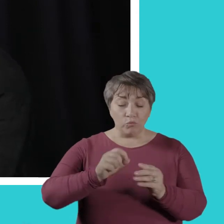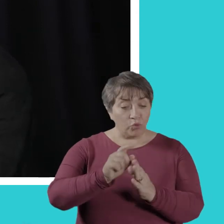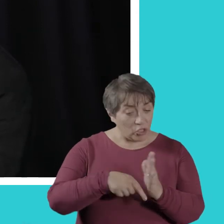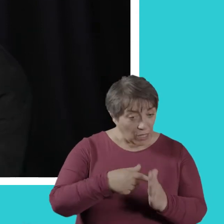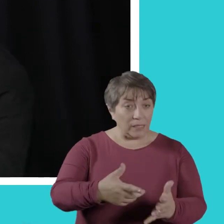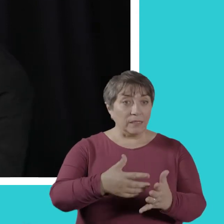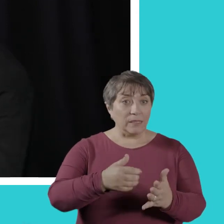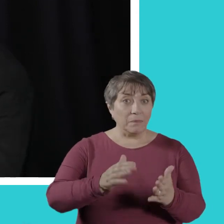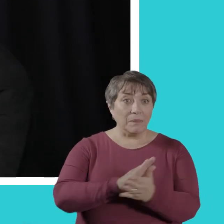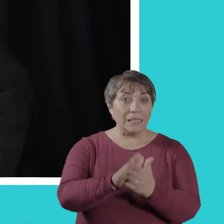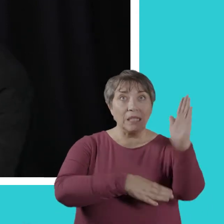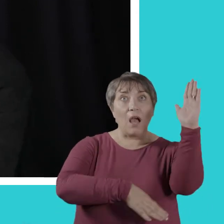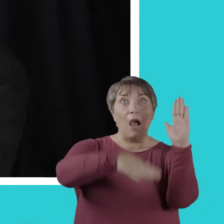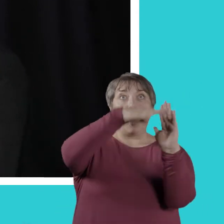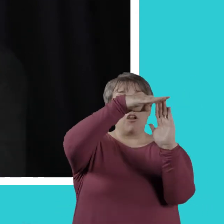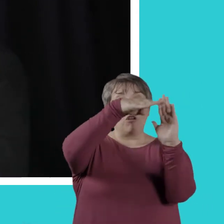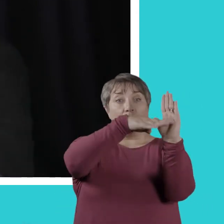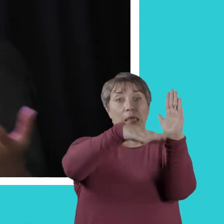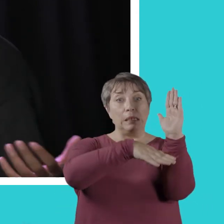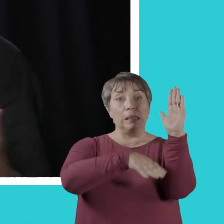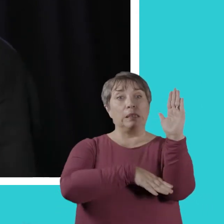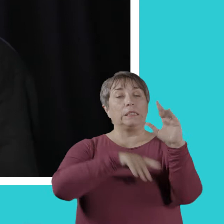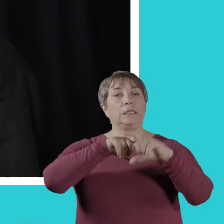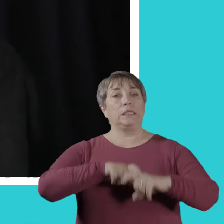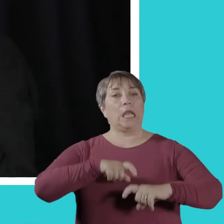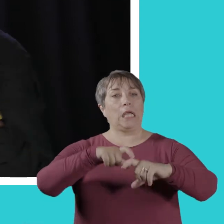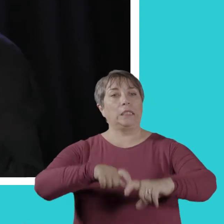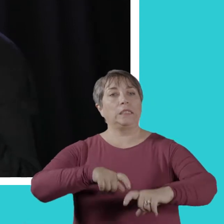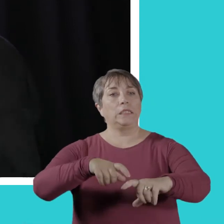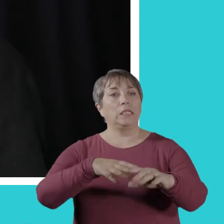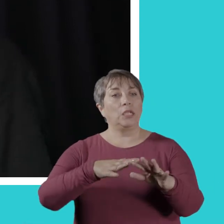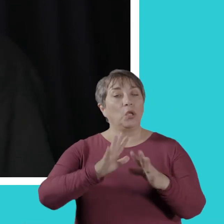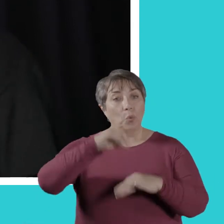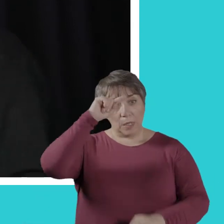The deeply embedded hierarchy that means that we believe the project of racialisation which is